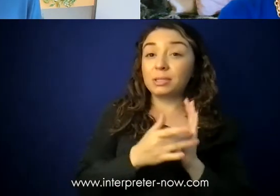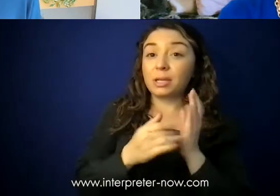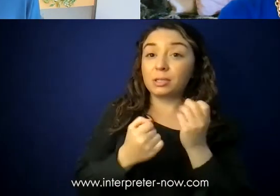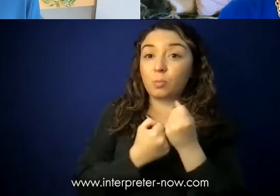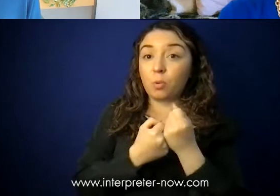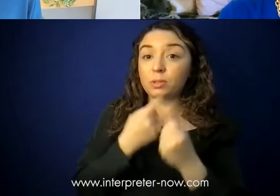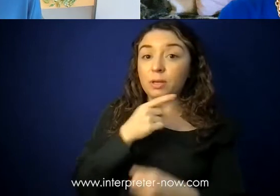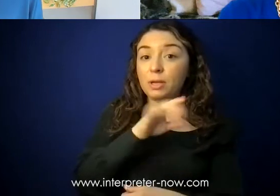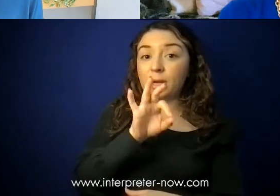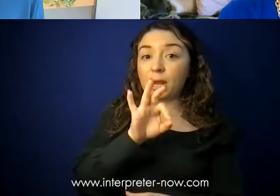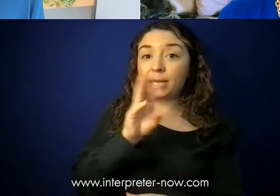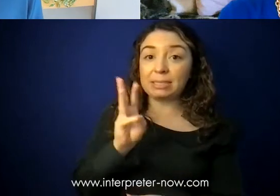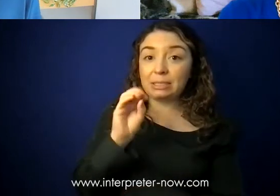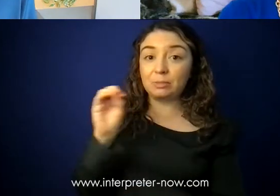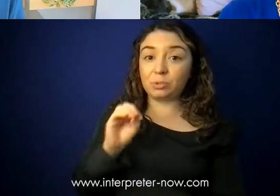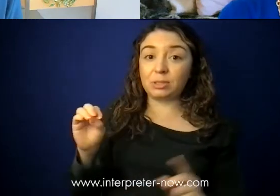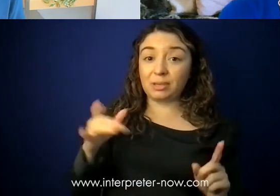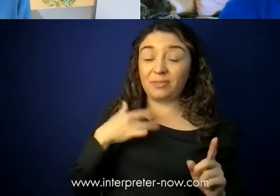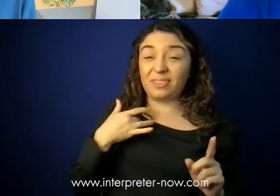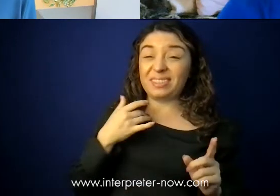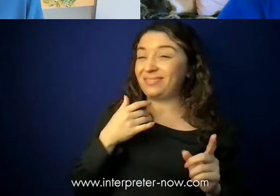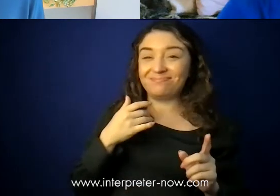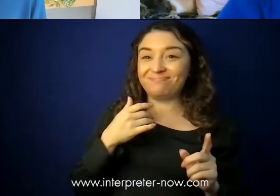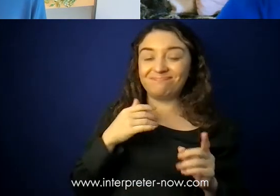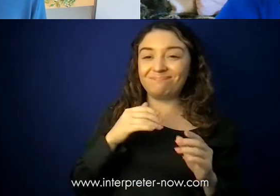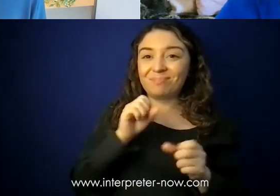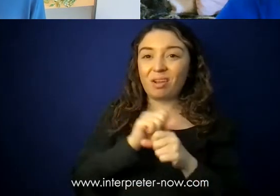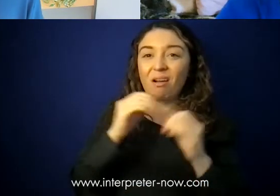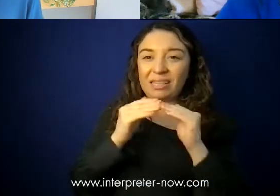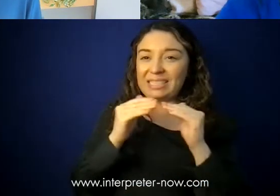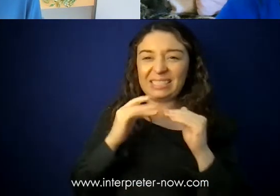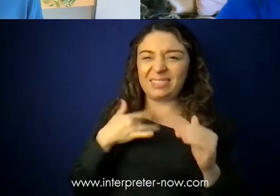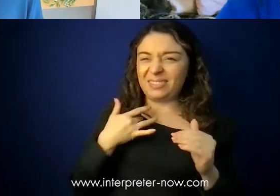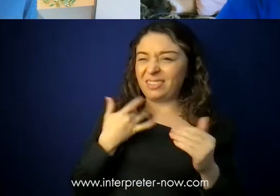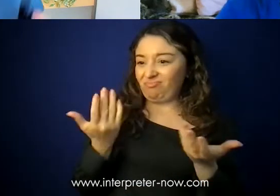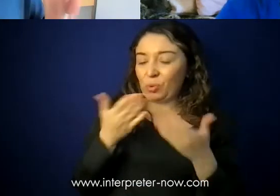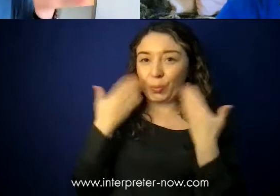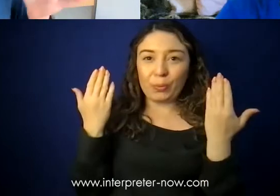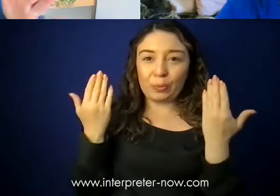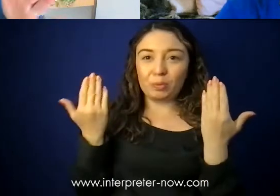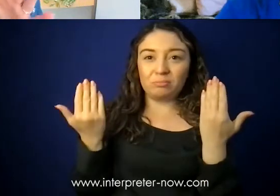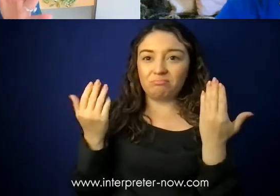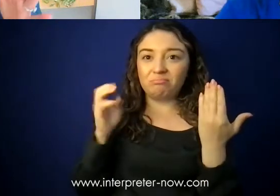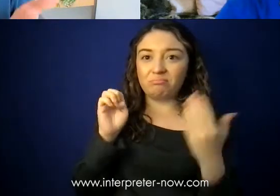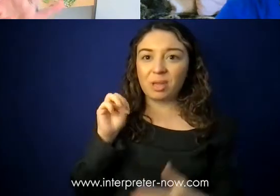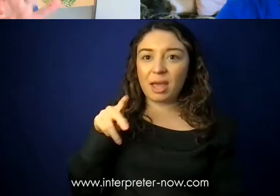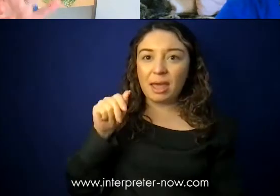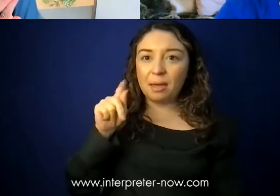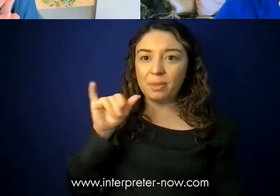in the tech industry feel their colleagues have difficulty demonstrating empathy.